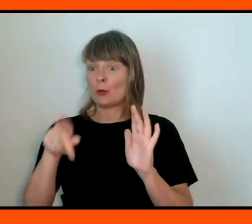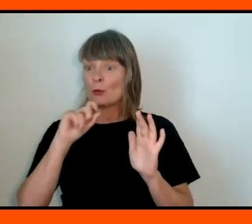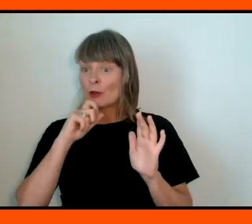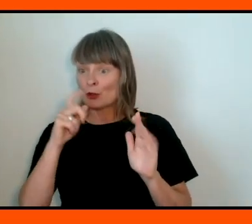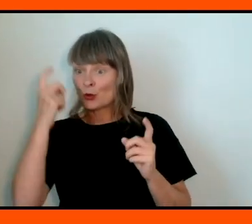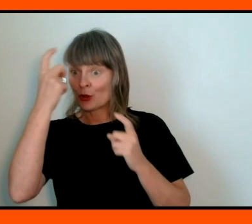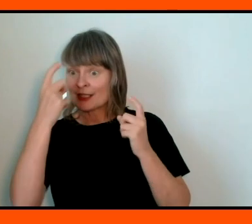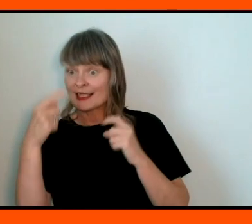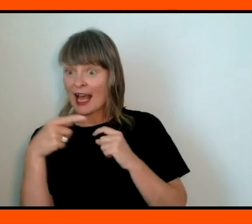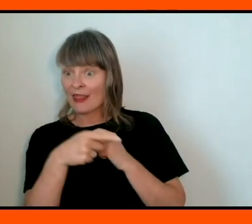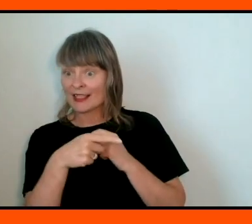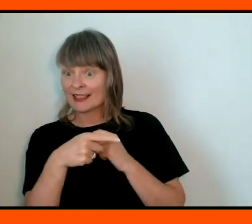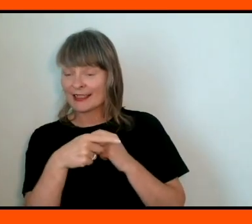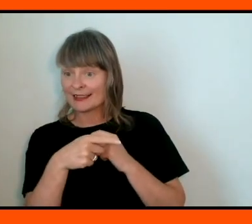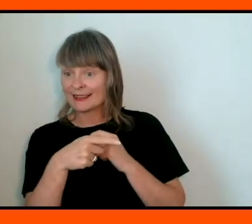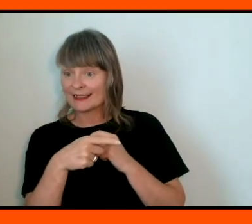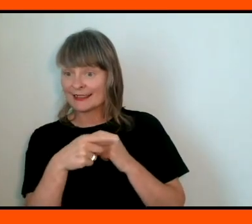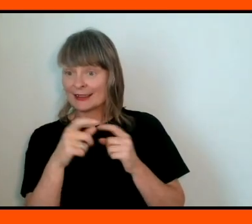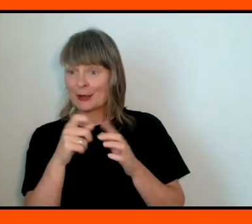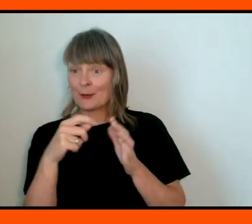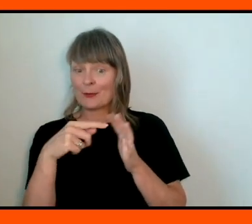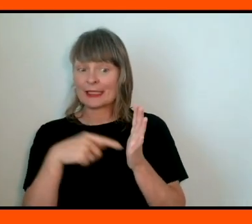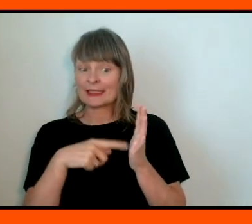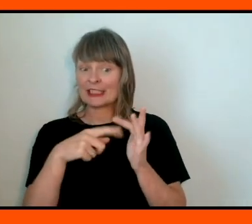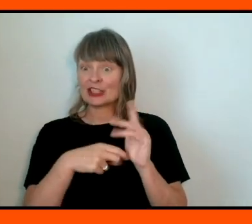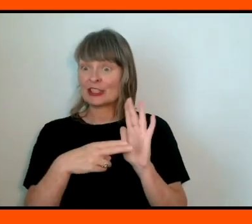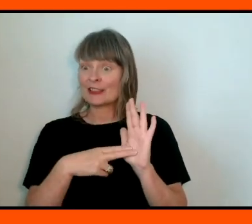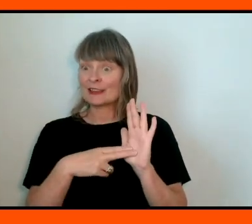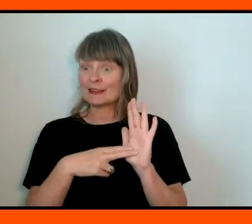I can answer that if you like Georgia. What we’d probably encourage you to do